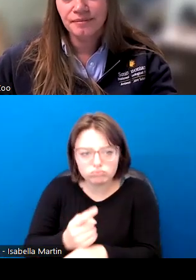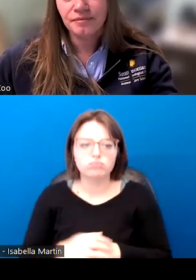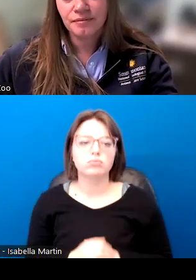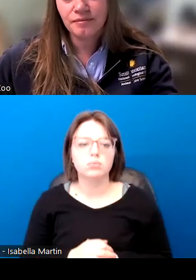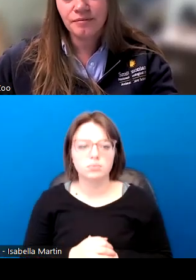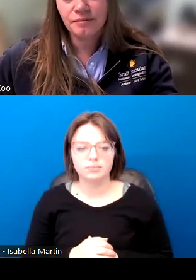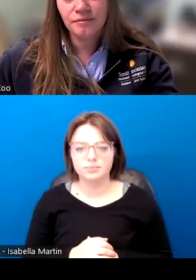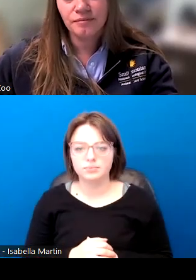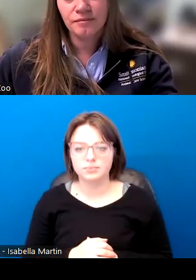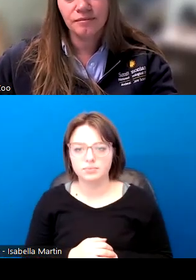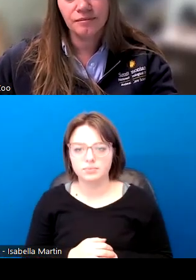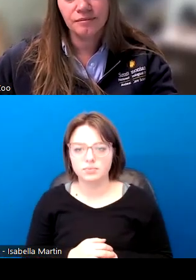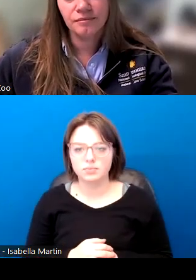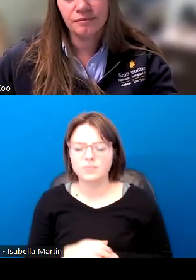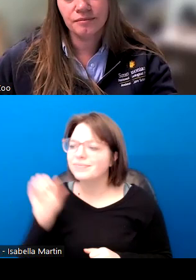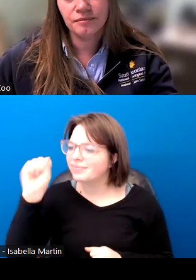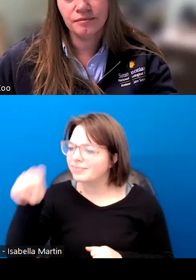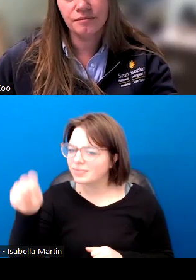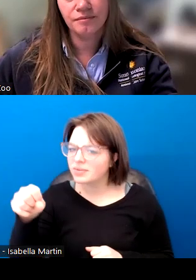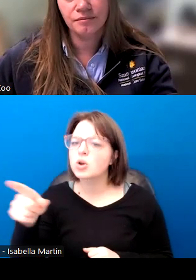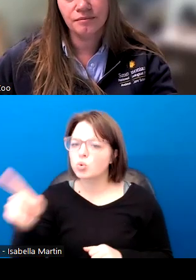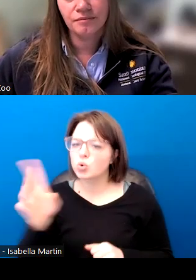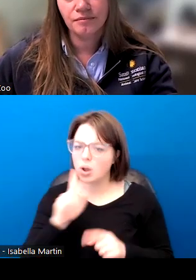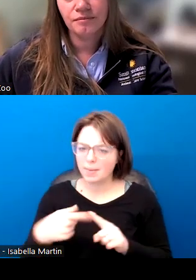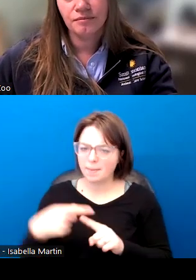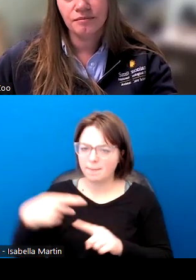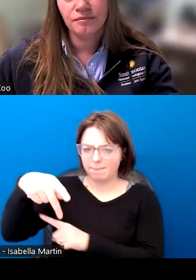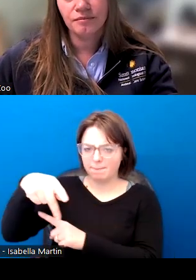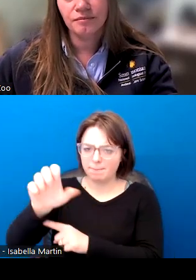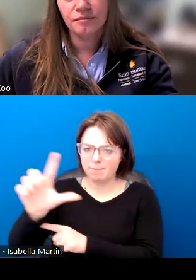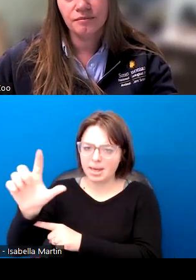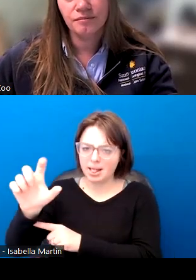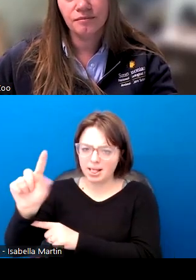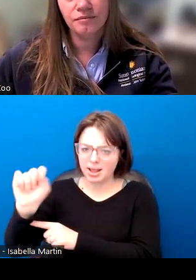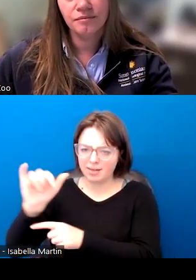mentioned the pellets that a lot of our animals are getting. So it's very similar to the kibble